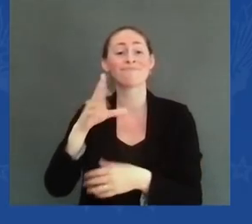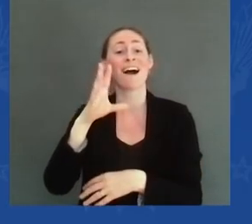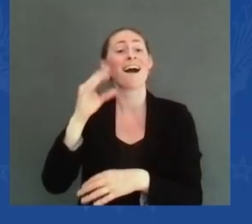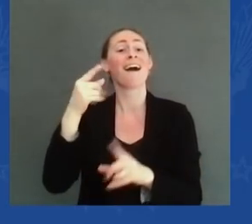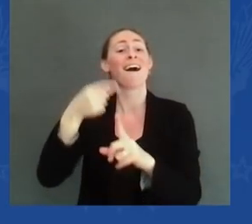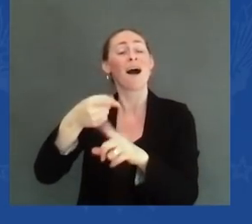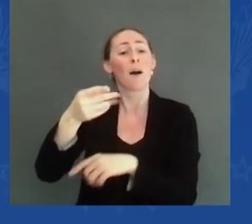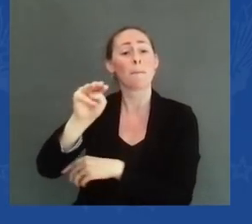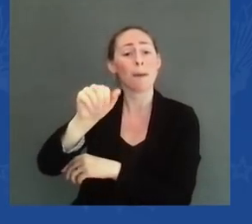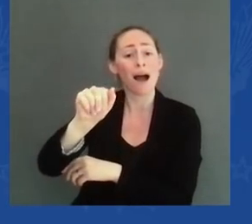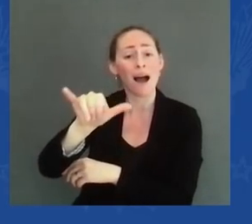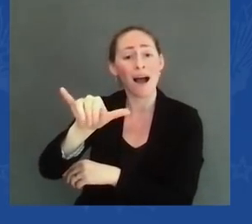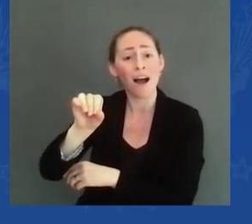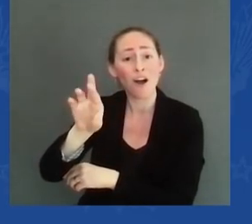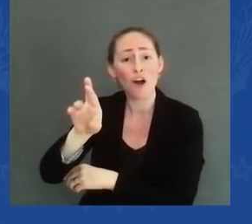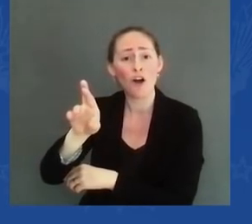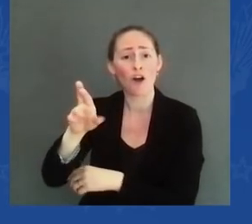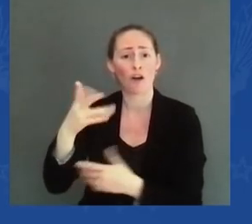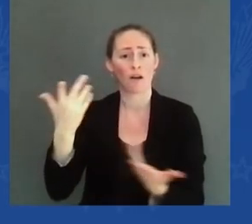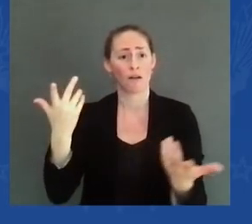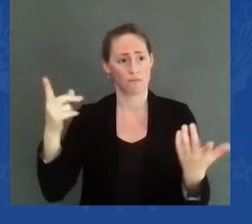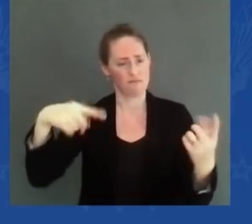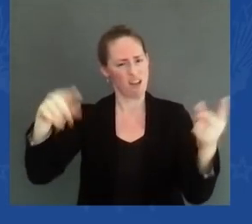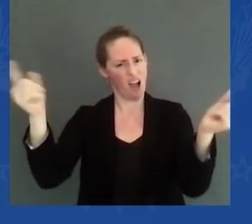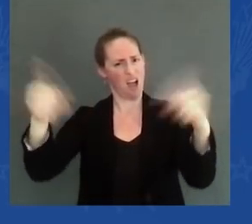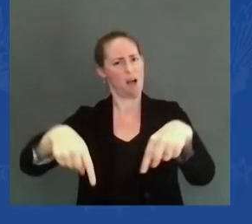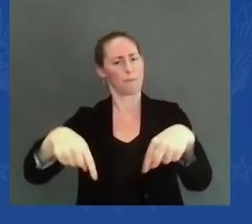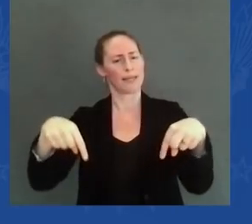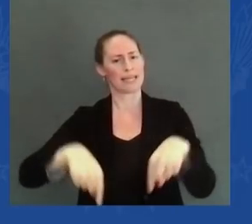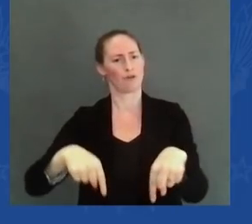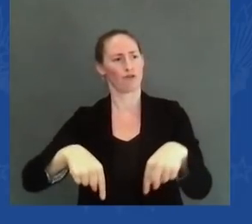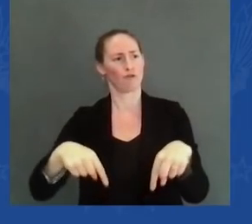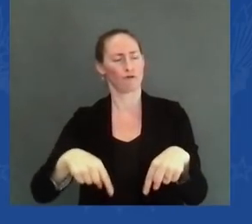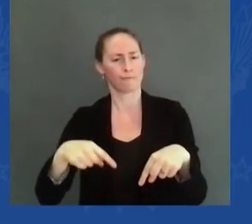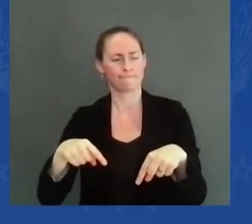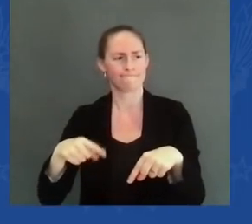You know, it's not -- how can I say this?